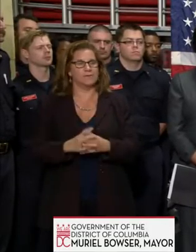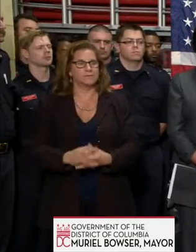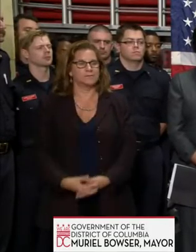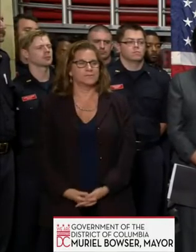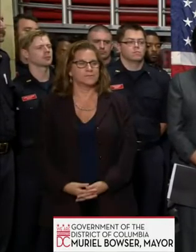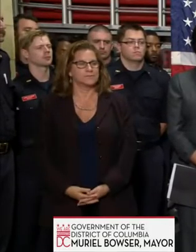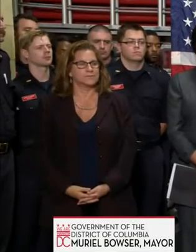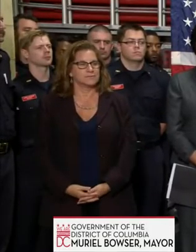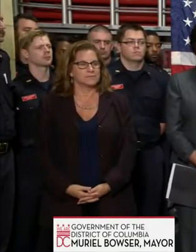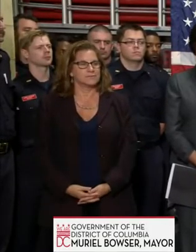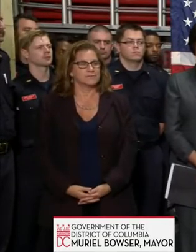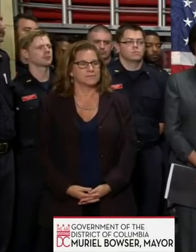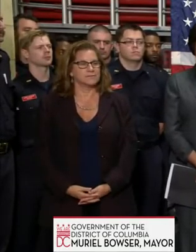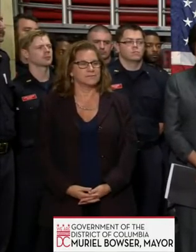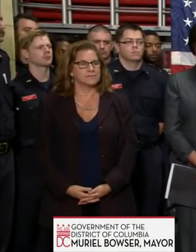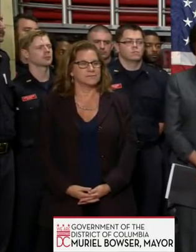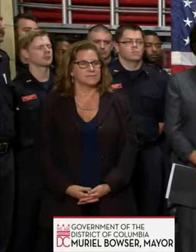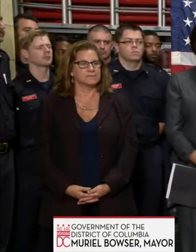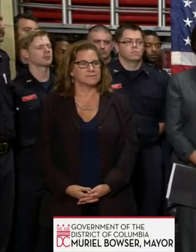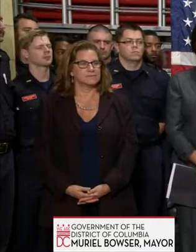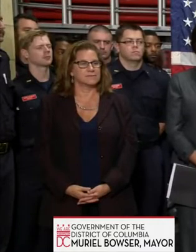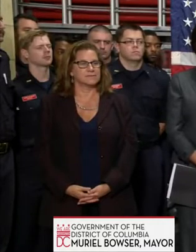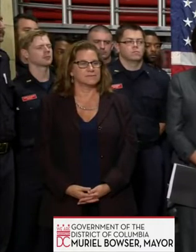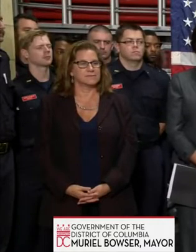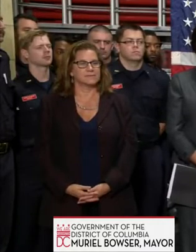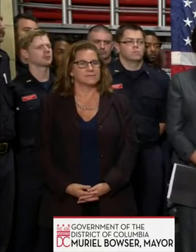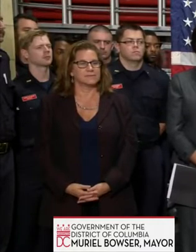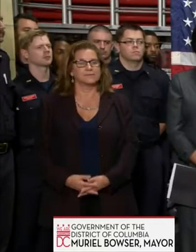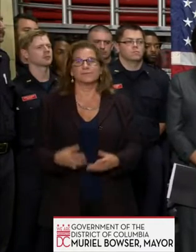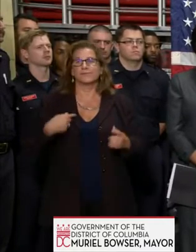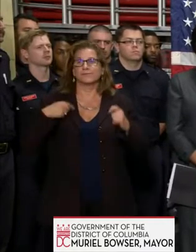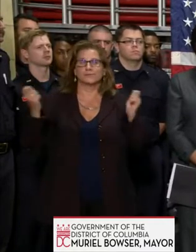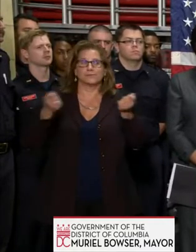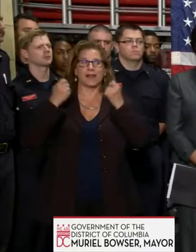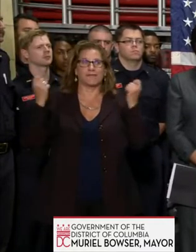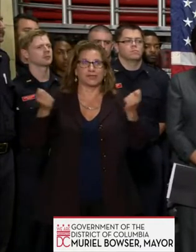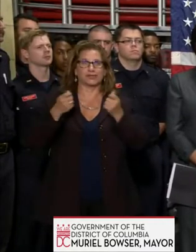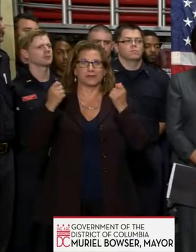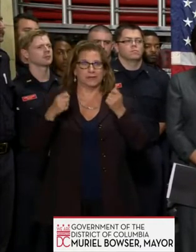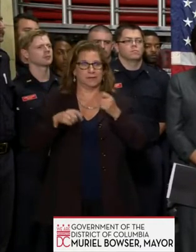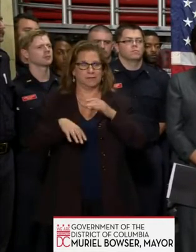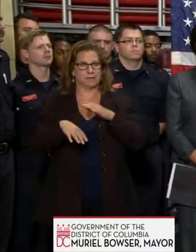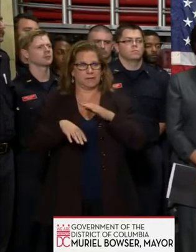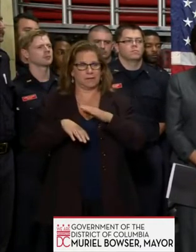17TH ANNIVERSARY OF THE SEPTEMBER 11TH, 2001 TERRORIST ATTACKS ON THE UNITED STATES THE COUNCIL OF THE DISTRICT OF